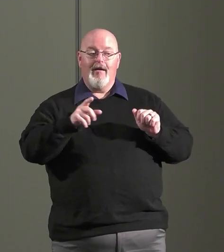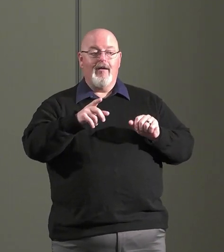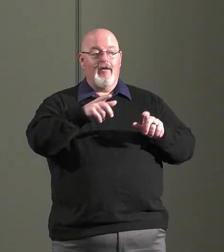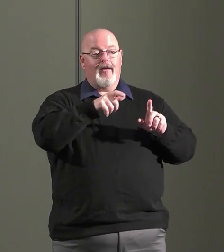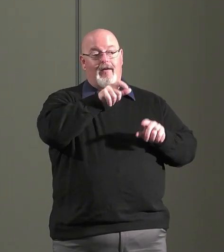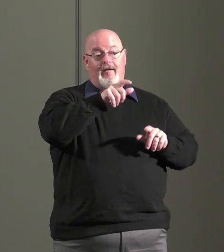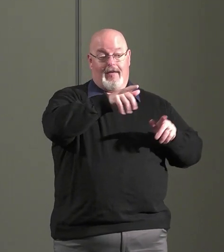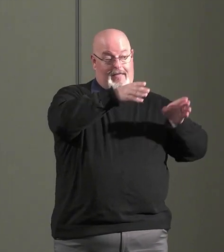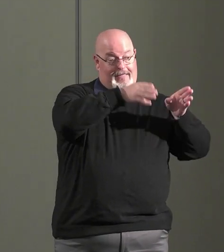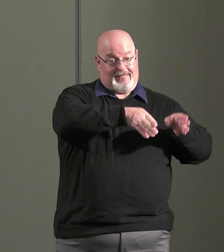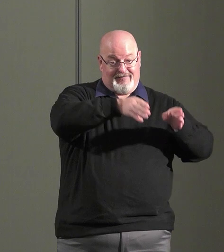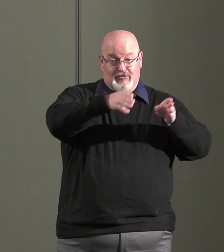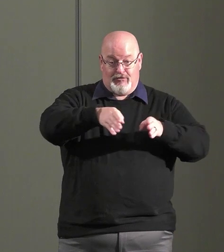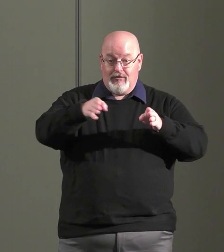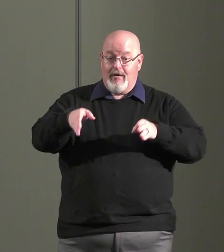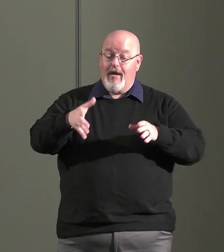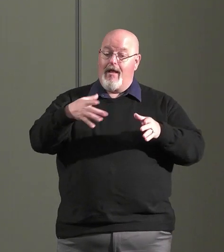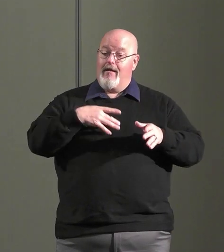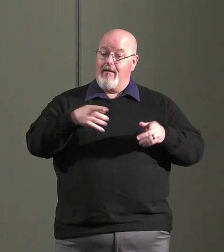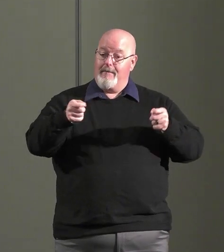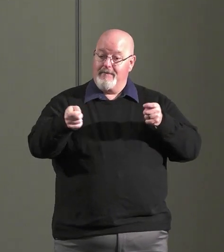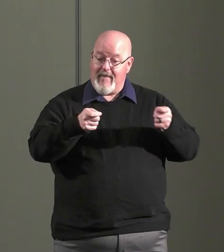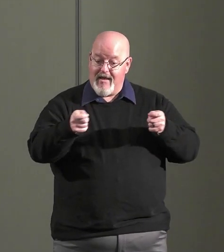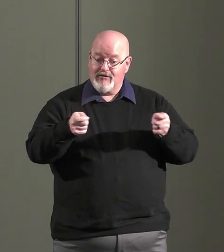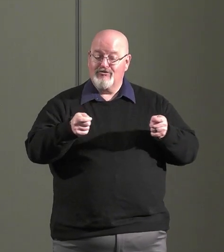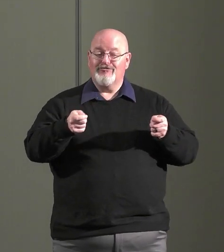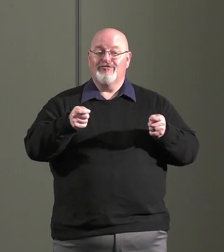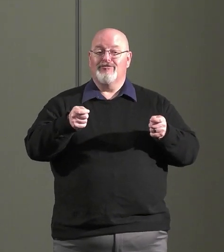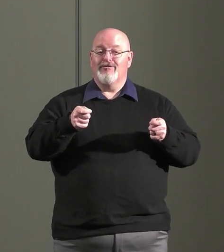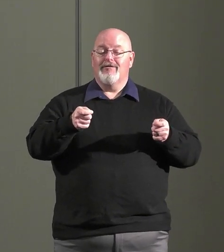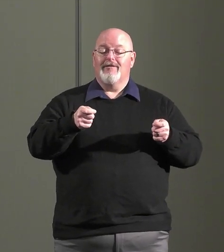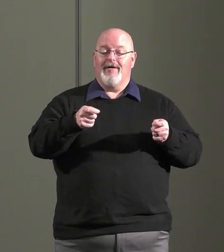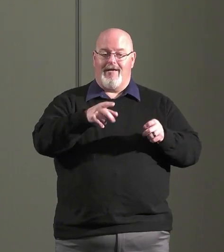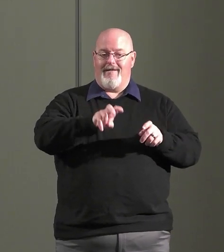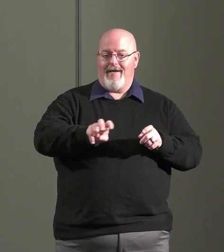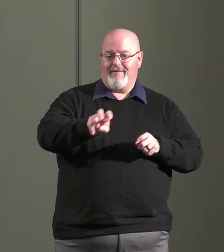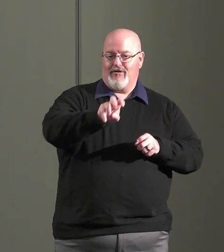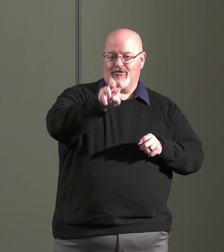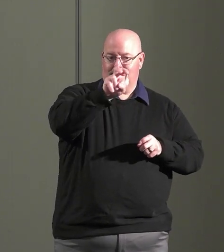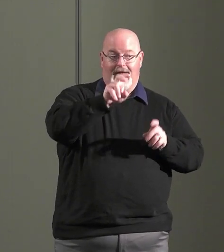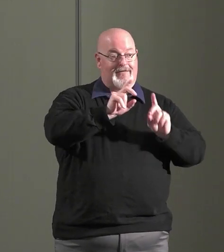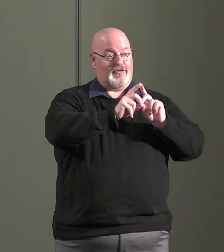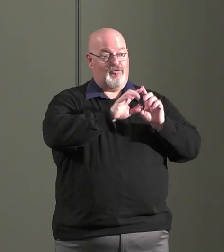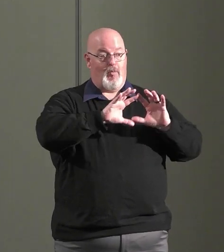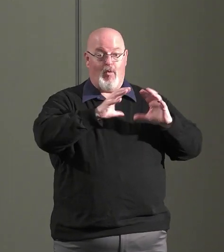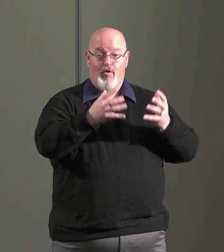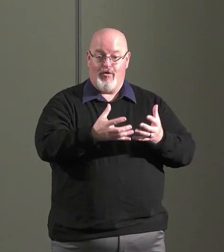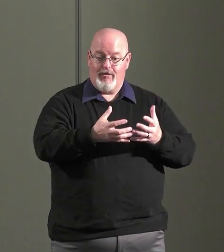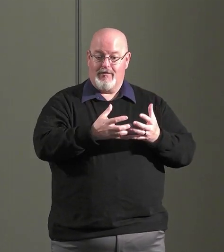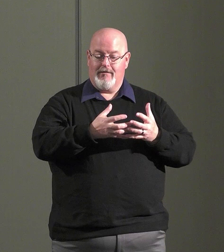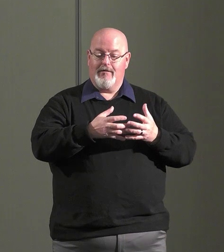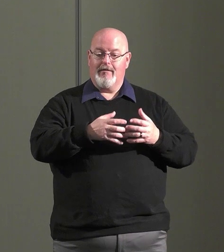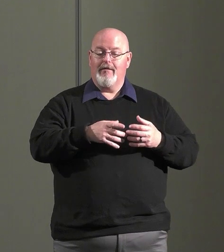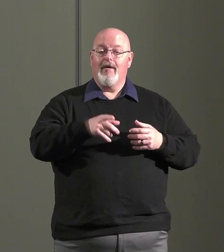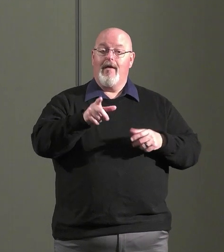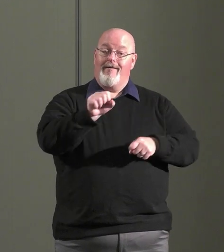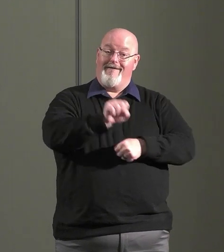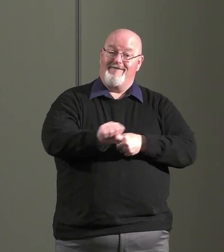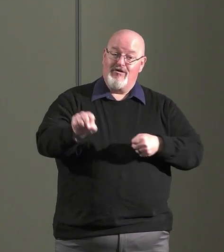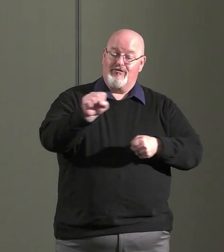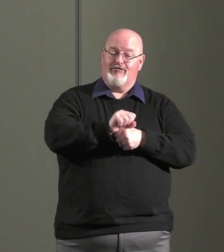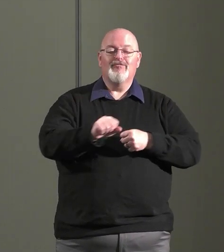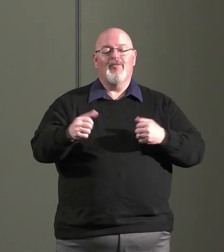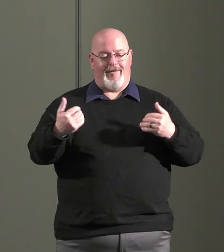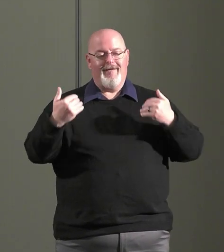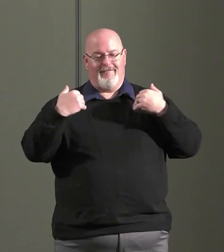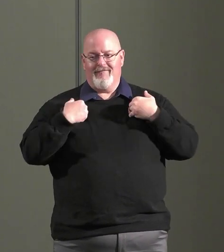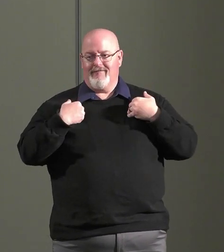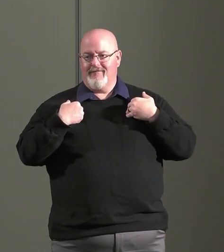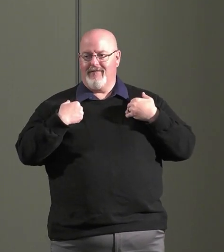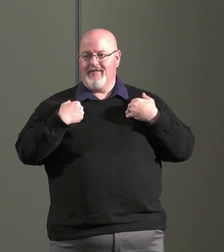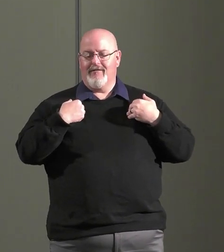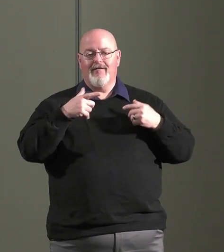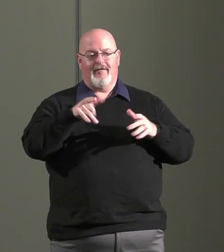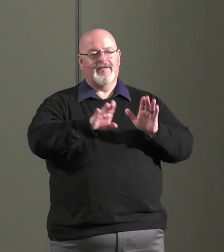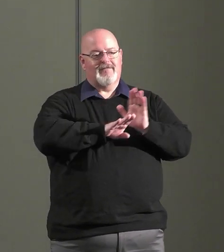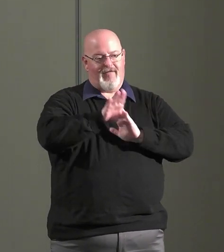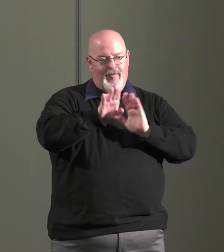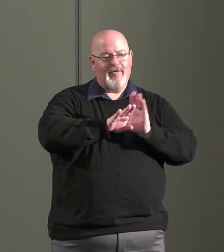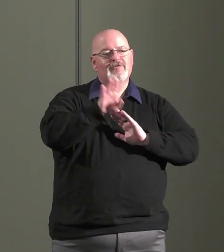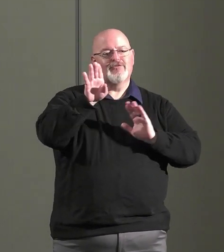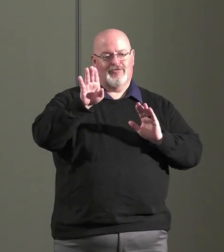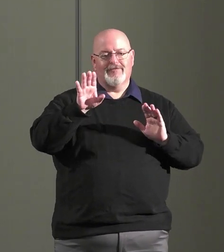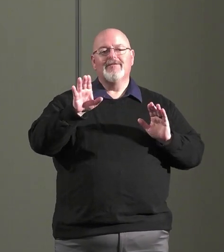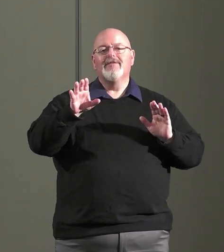to manage the navigation of the digital world and this effort we have web developers to make